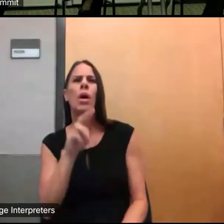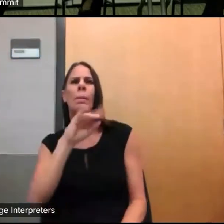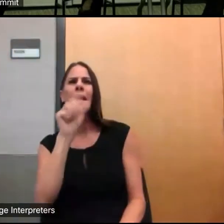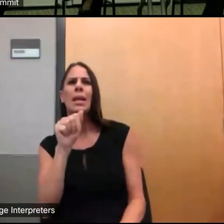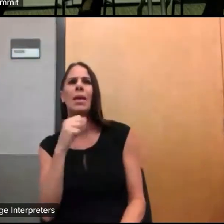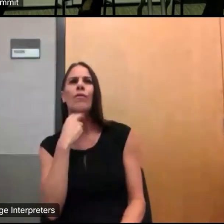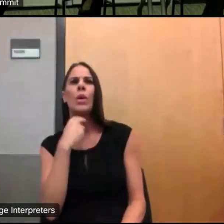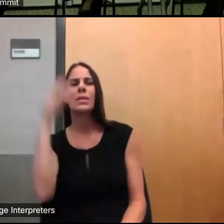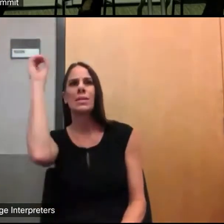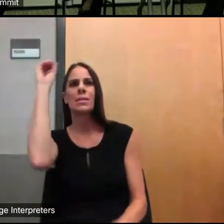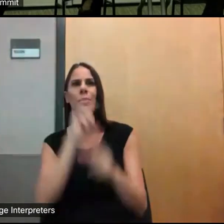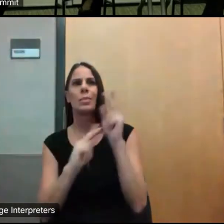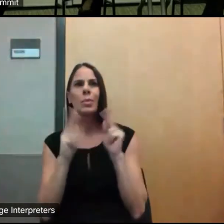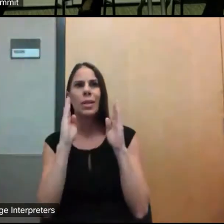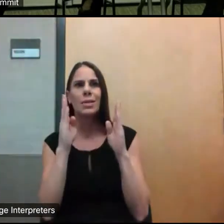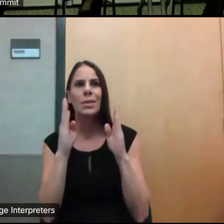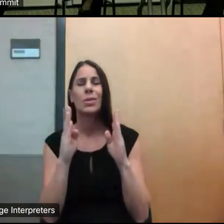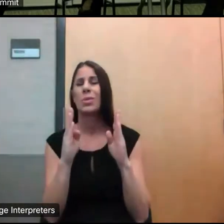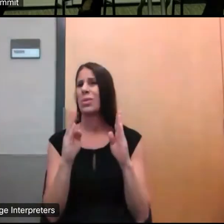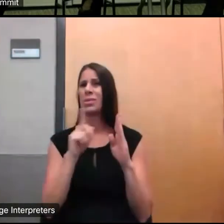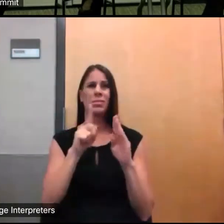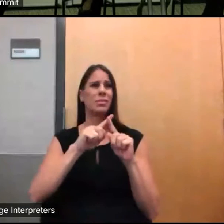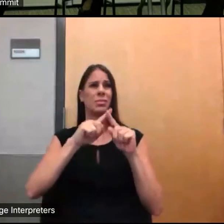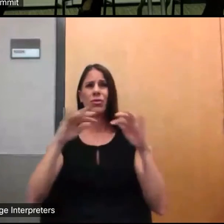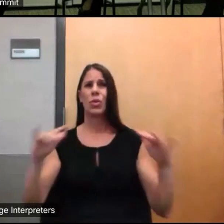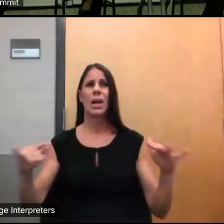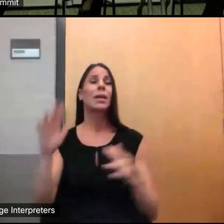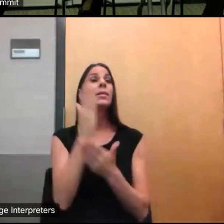and that there's such a variety that there there are folks out there who, rather than